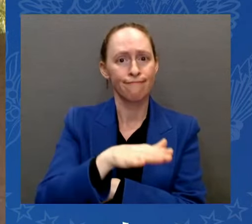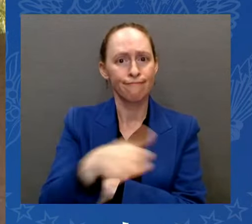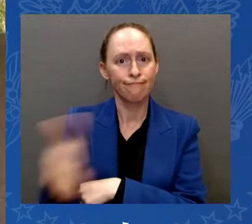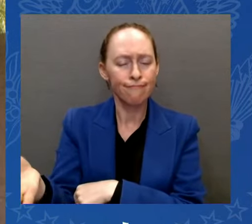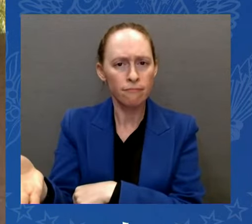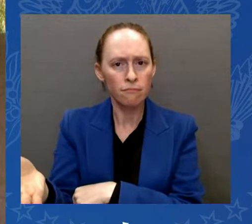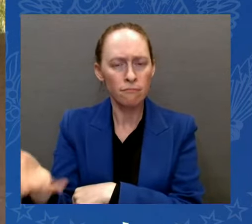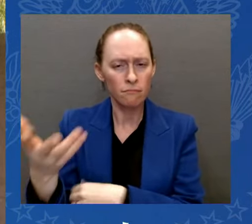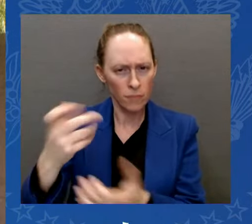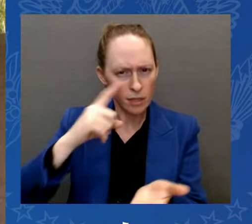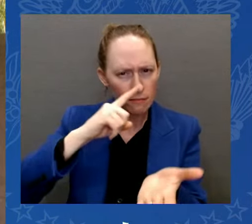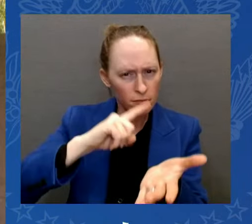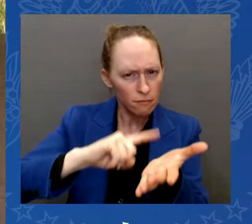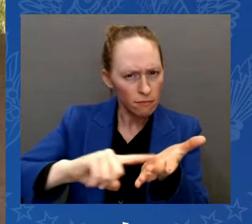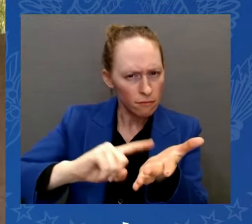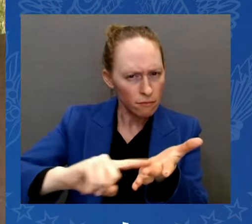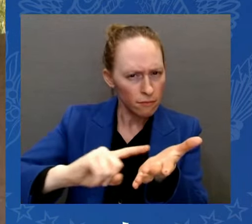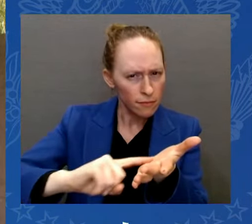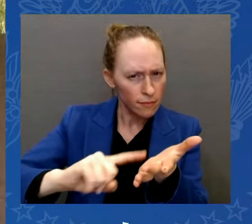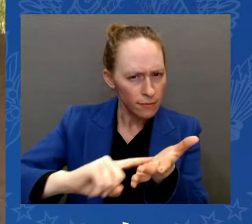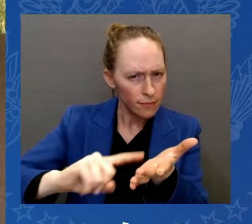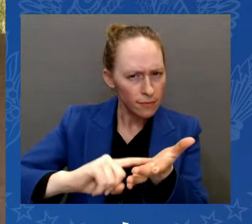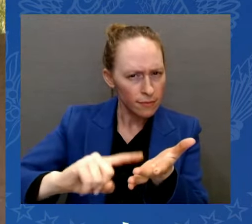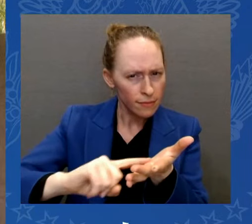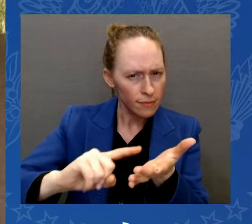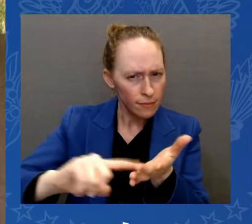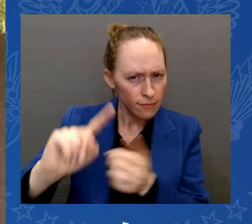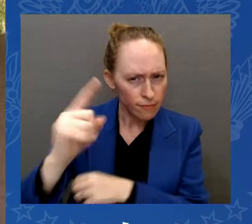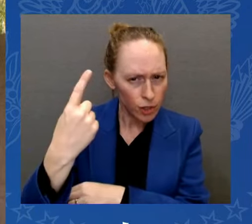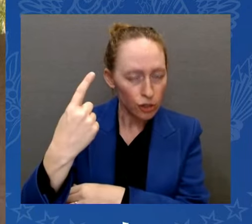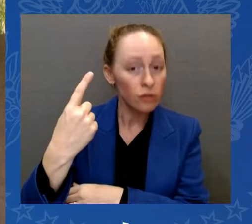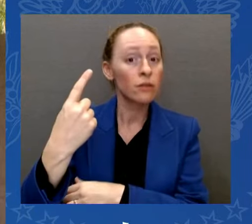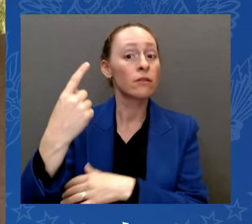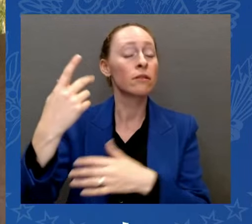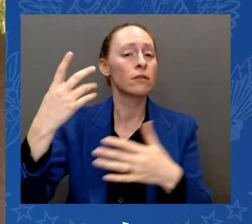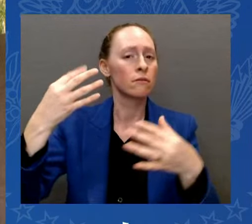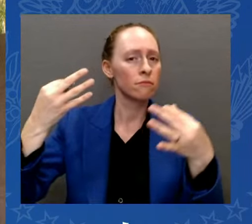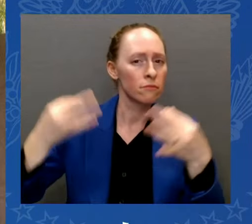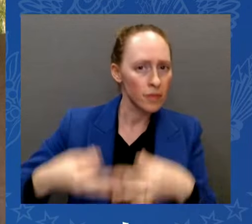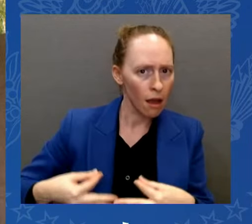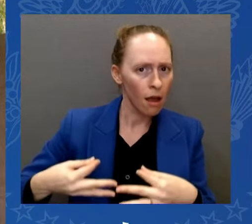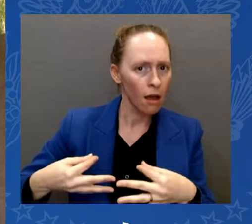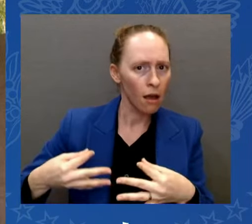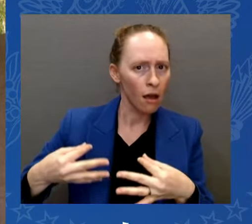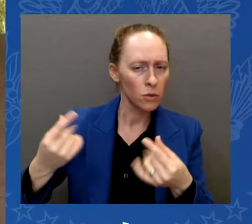There was total unanimity among the folks at the table. And we also discussed the latest series